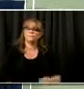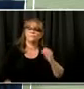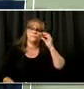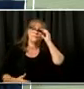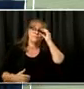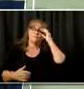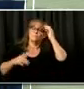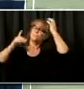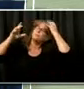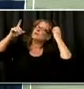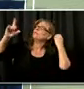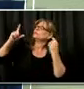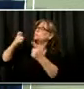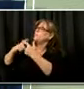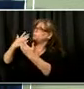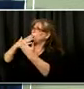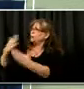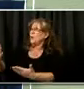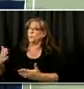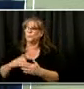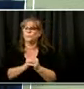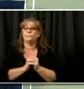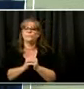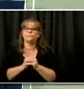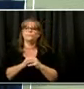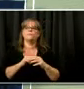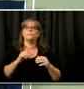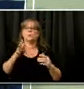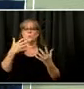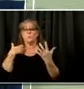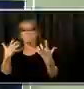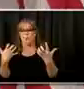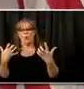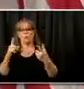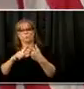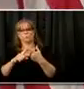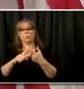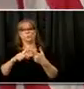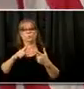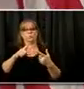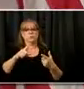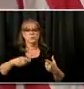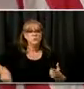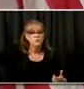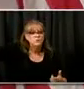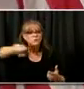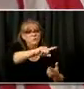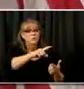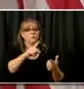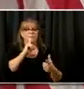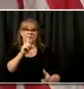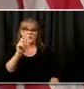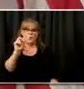do okay and get through this and for most families they are okay with their kids attending school in